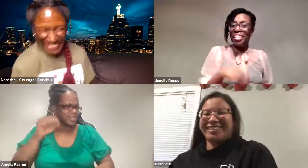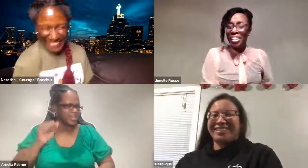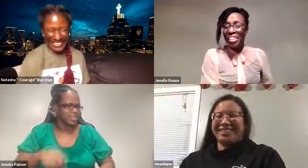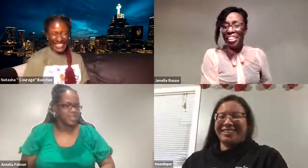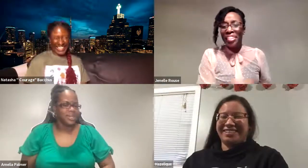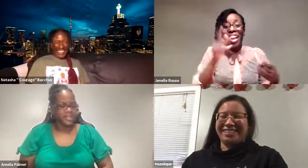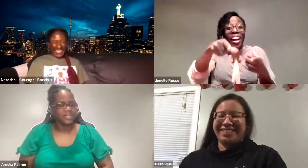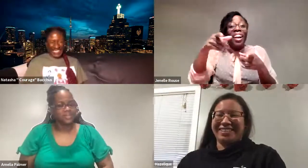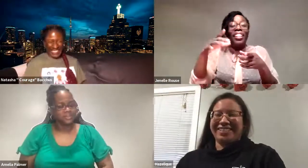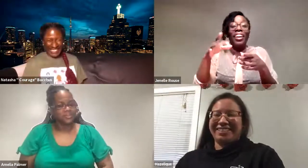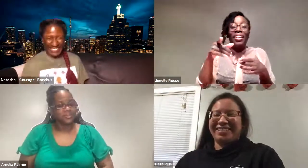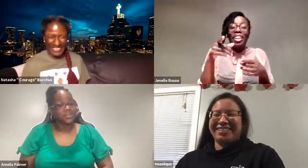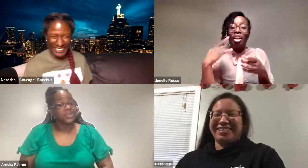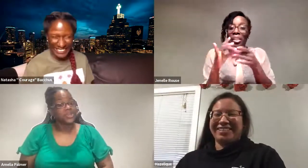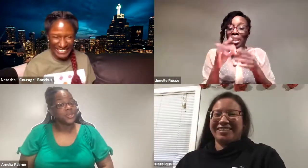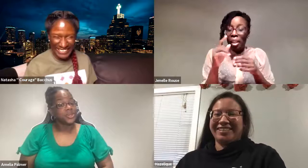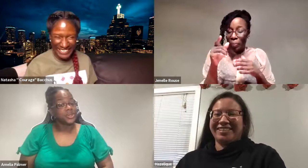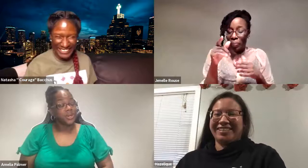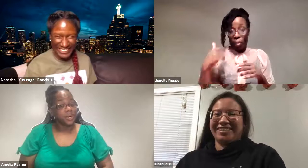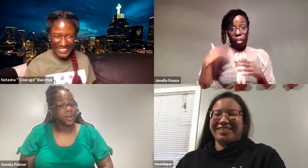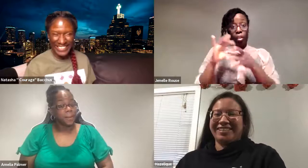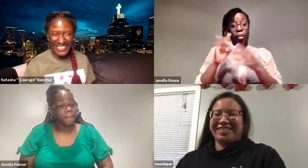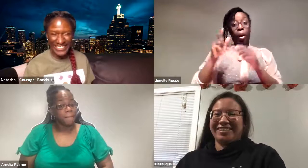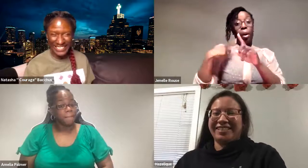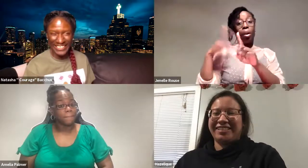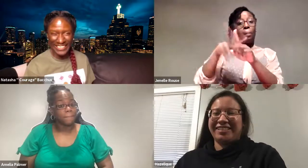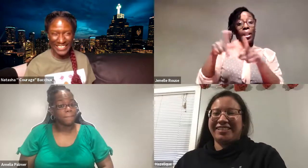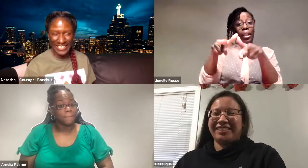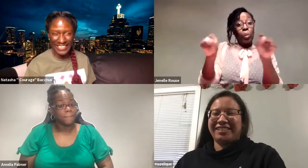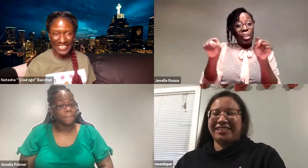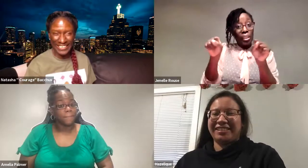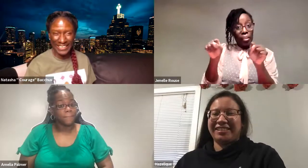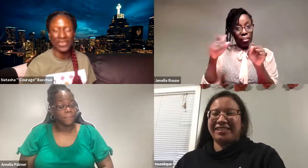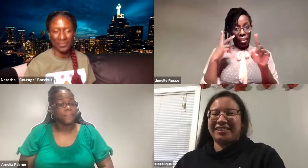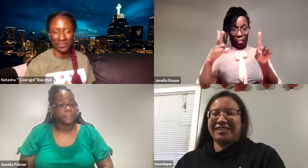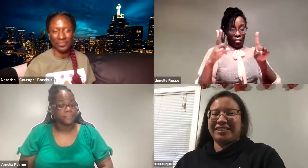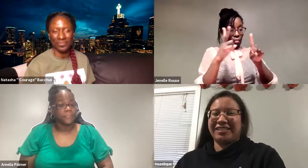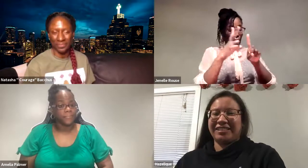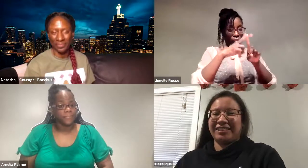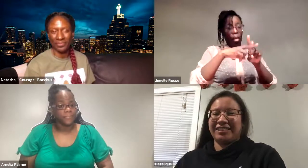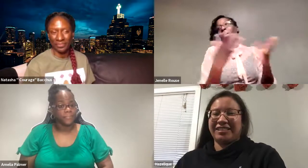of course say Jenelle and Amelia - yeah Jenelle speaking. so my degree was